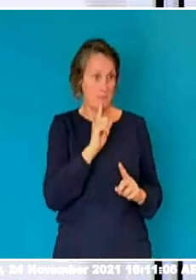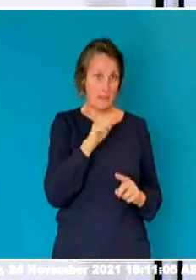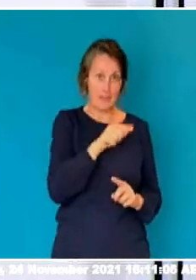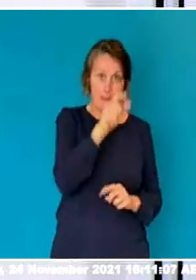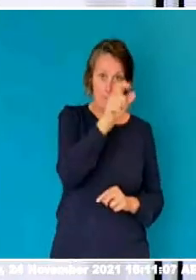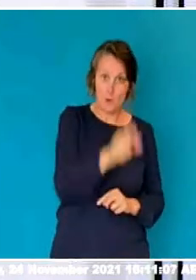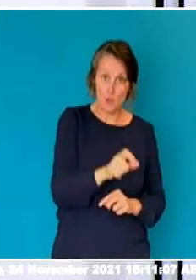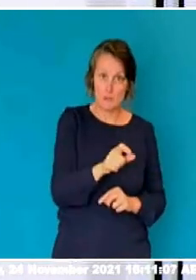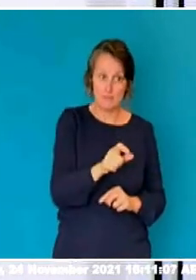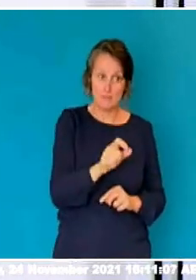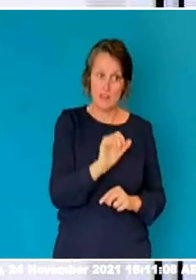modified role?